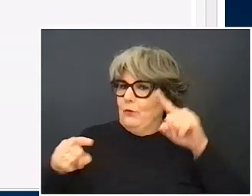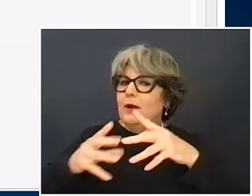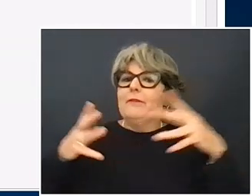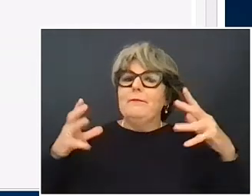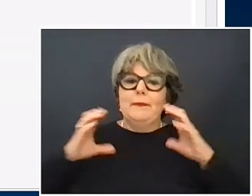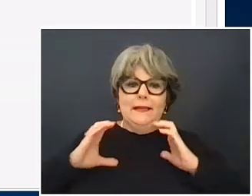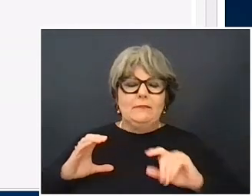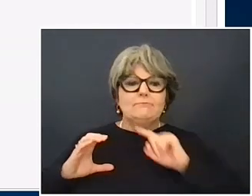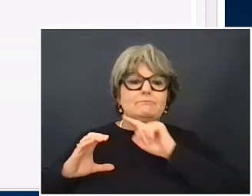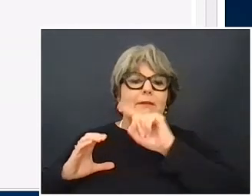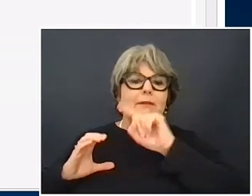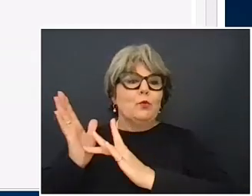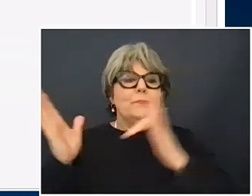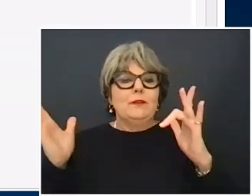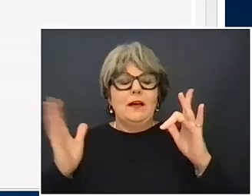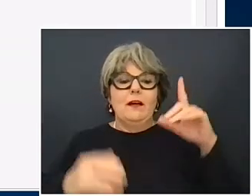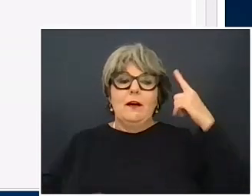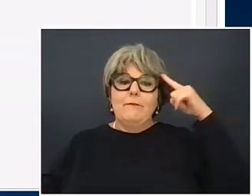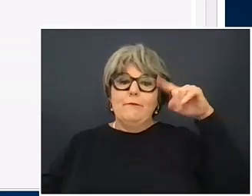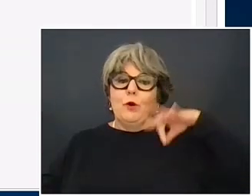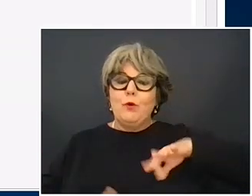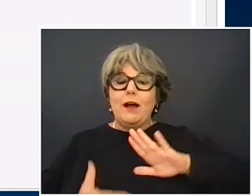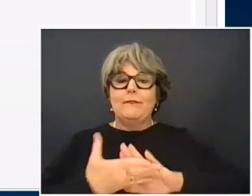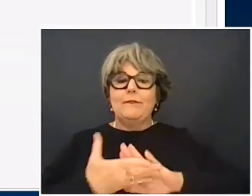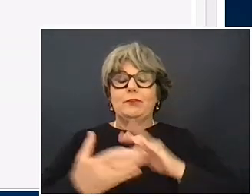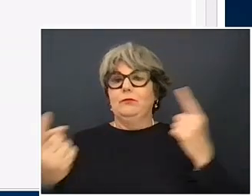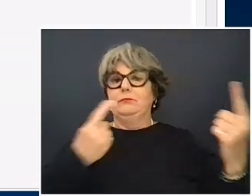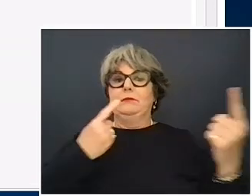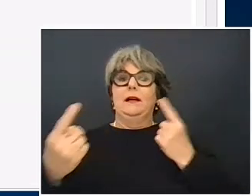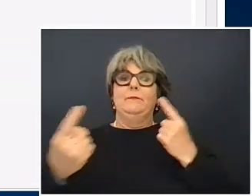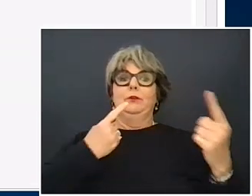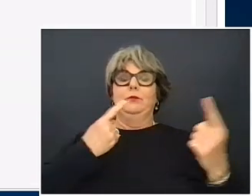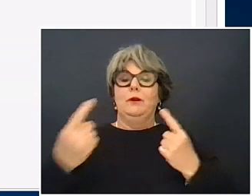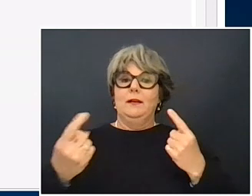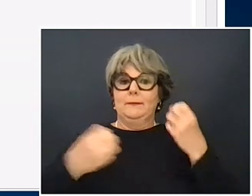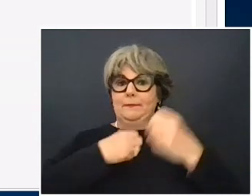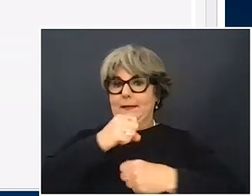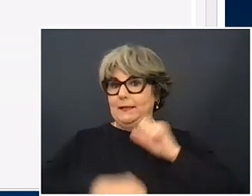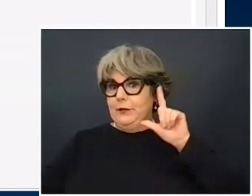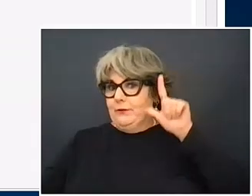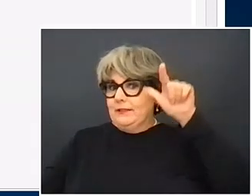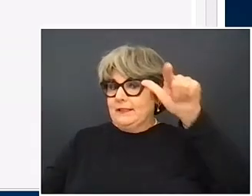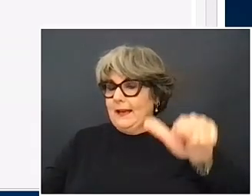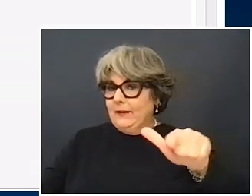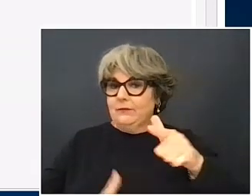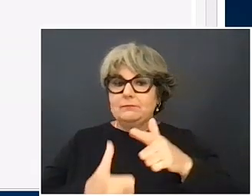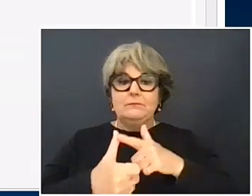for-profit schools that come to us many years after the fact just because A) they don't know the legal standards.